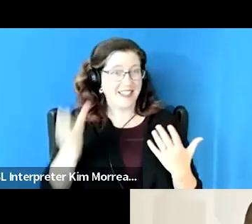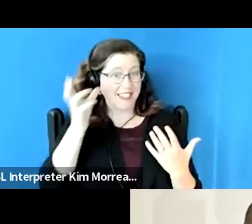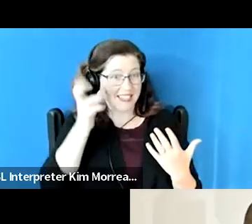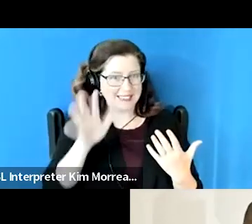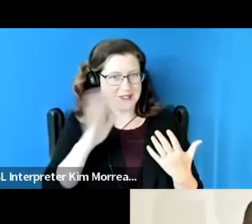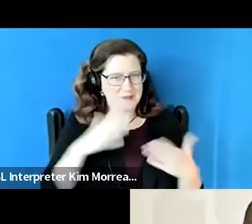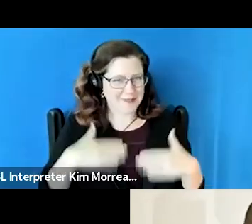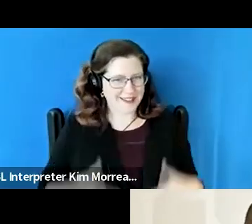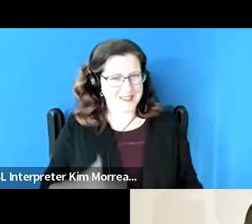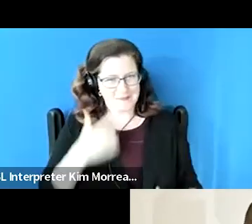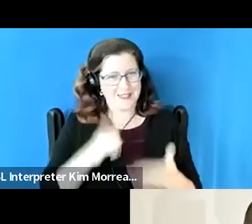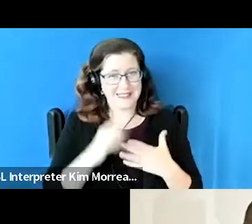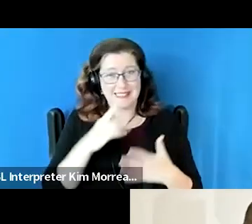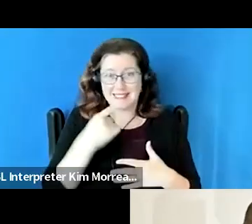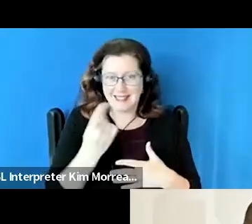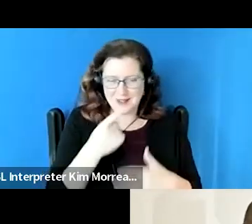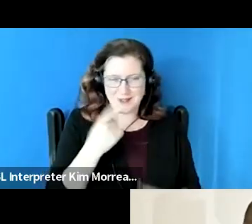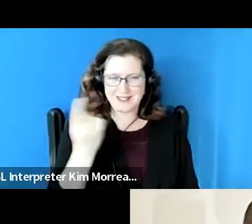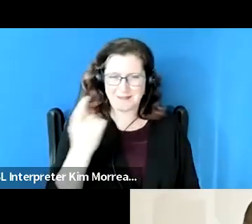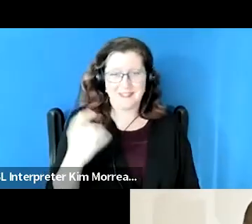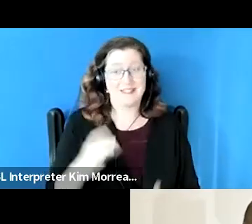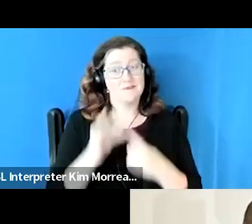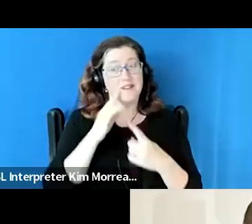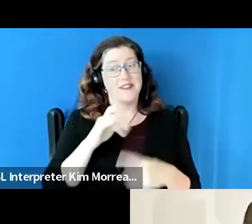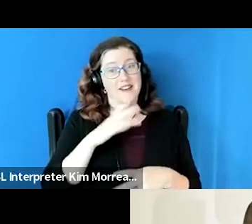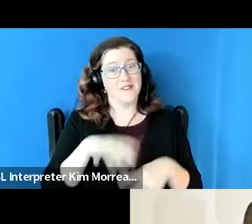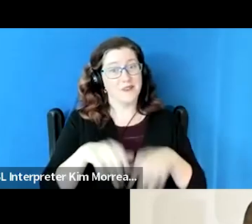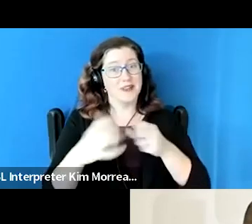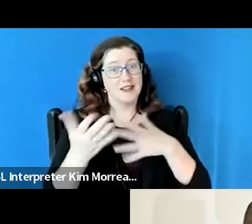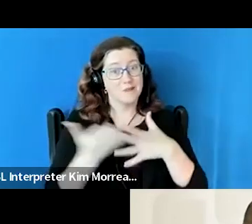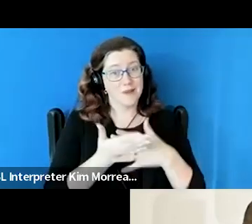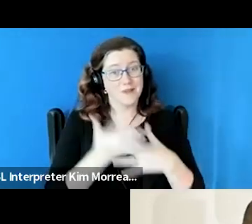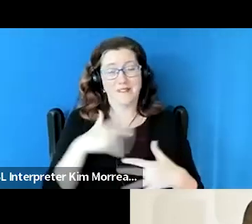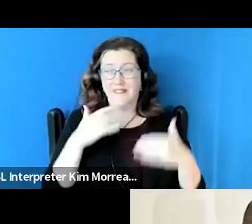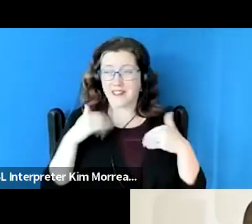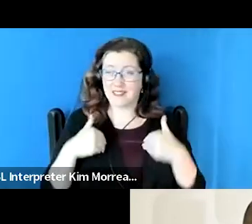Cause it's telling you something, if you know, especially when you need to take those breaks, when you're feeling exhausted or burnt out,